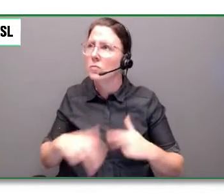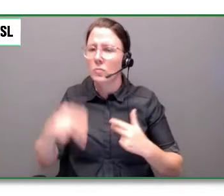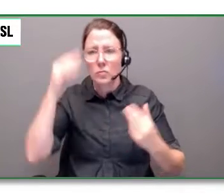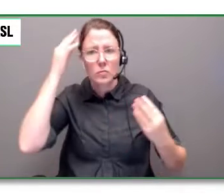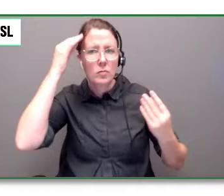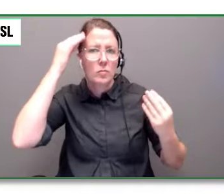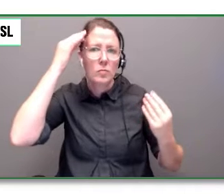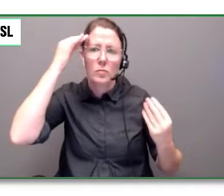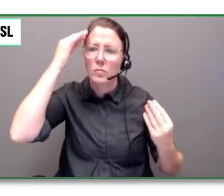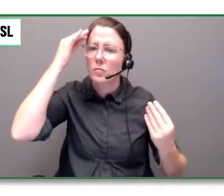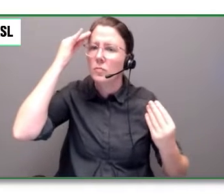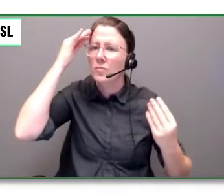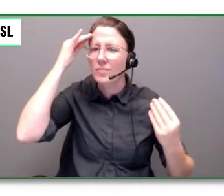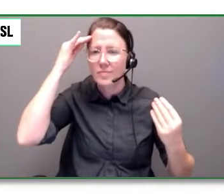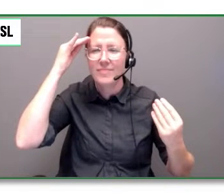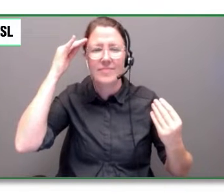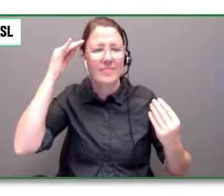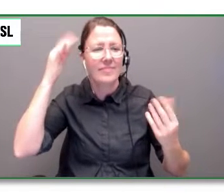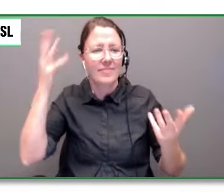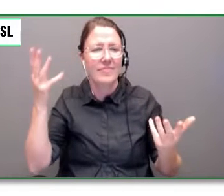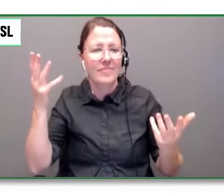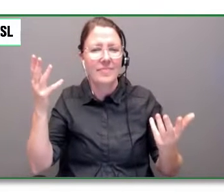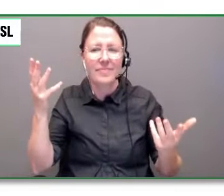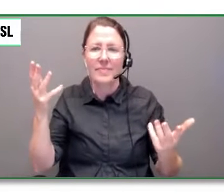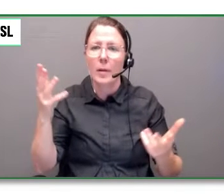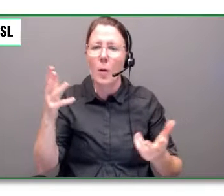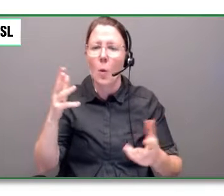sauntering and things like that. What type of nature do they see around them?